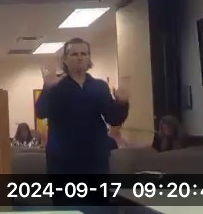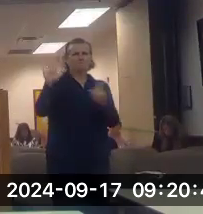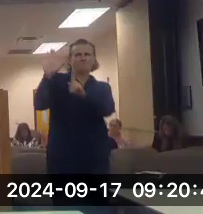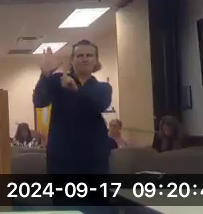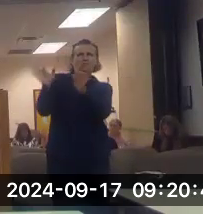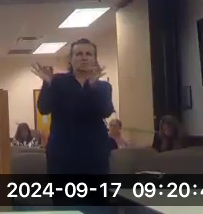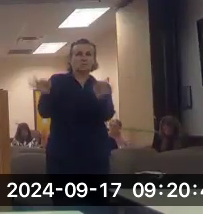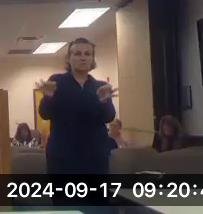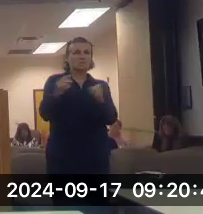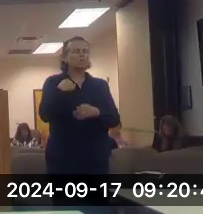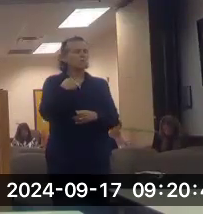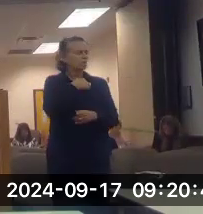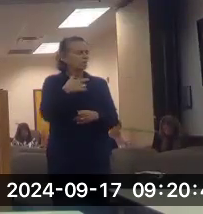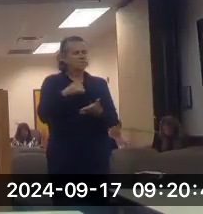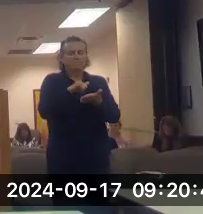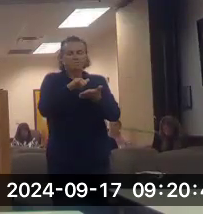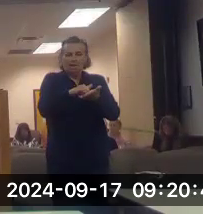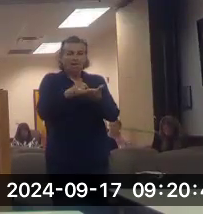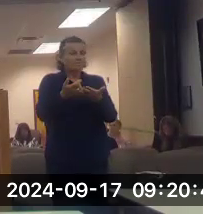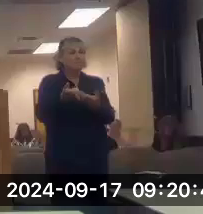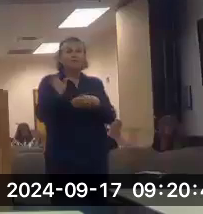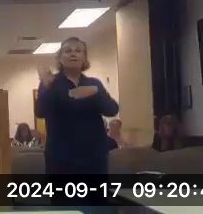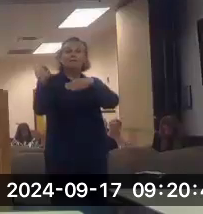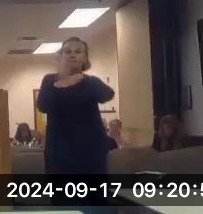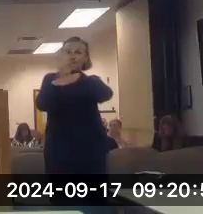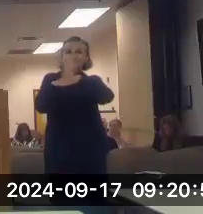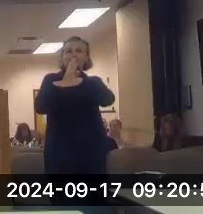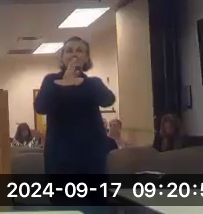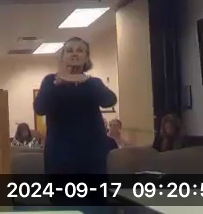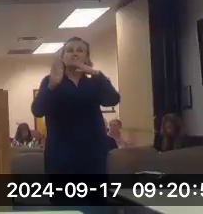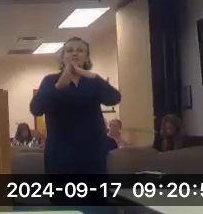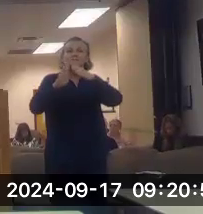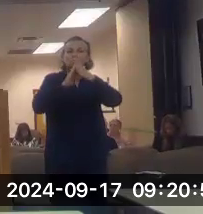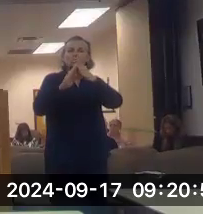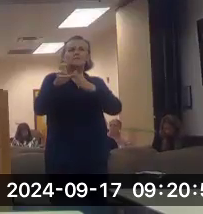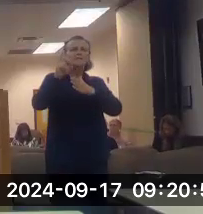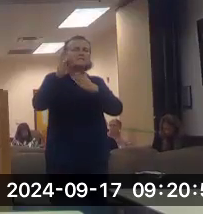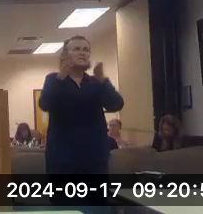Reginald Parson: was a a significant request from the business community, could be